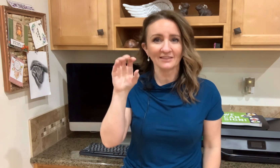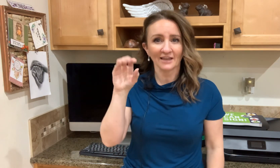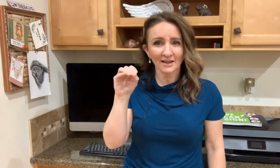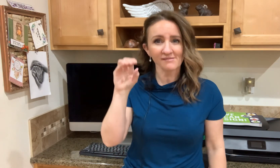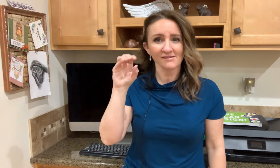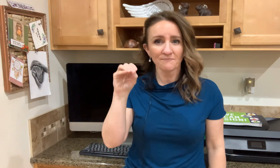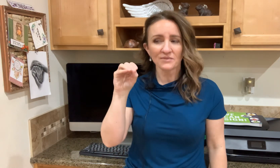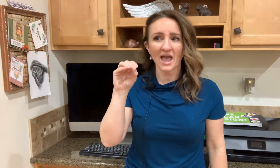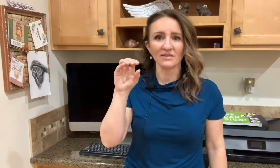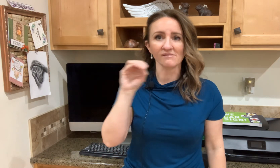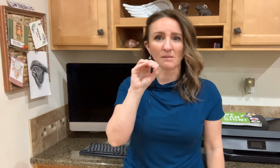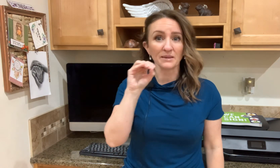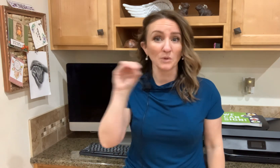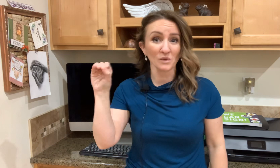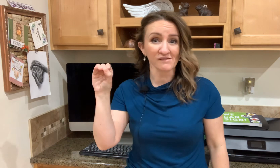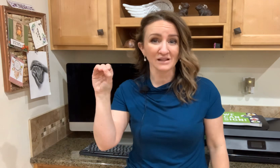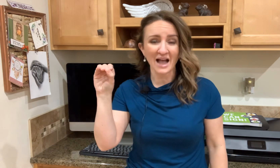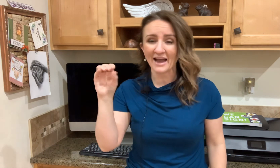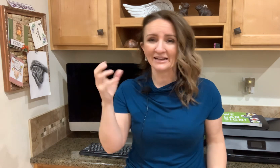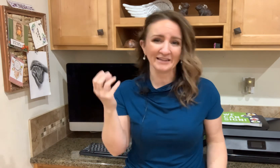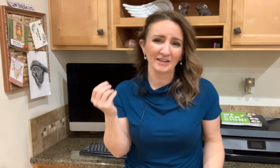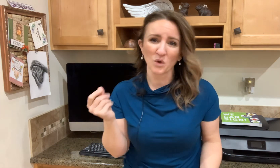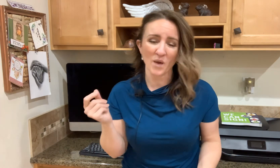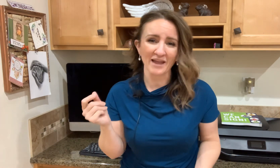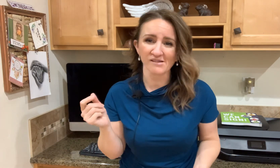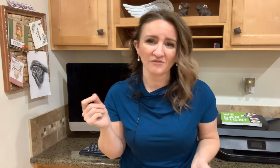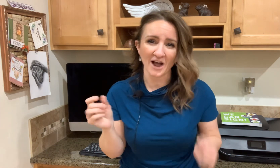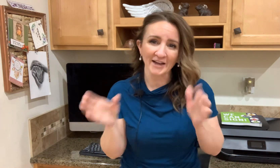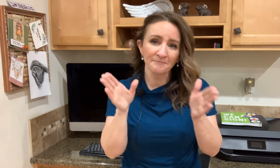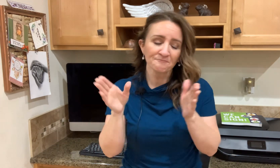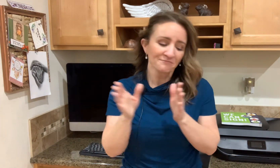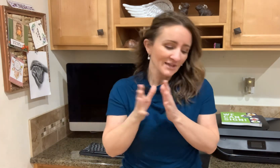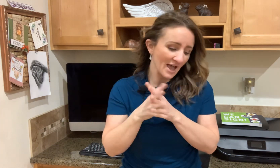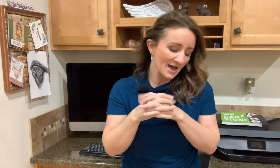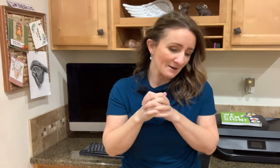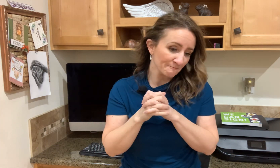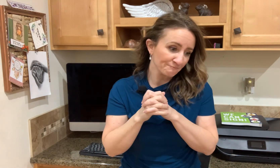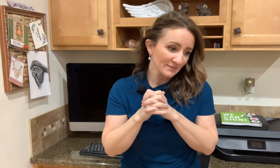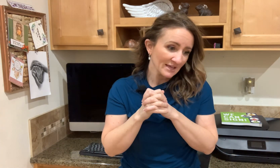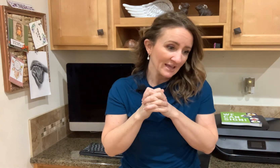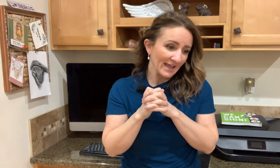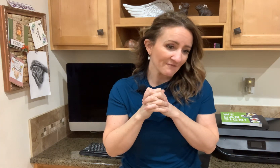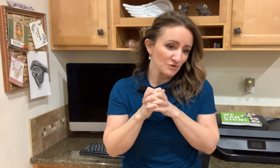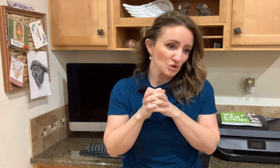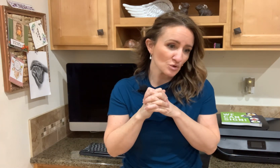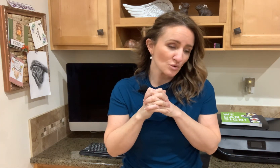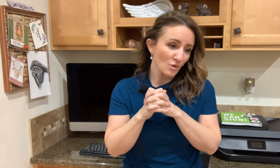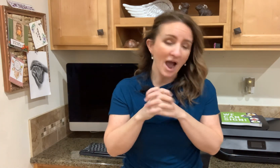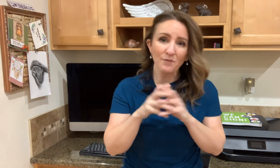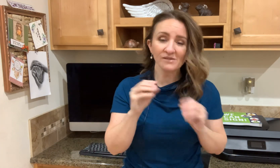this, and then some people will slide. Either way is fine. I would